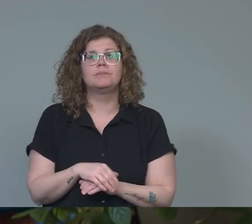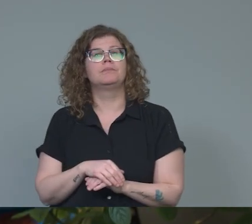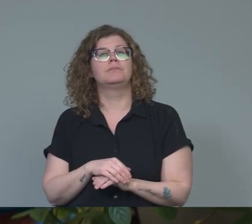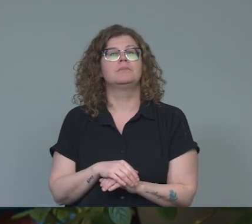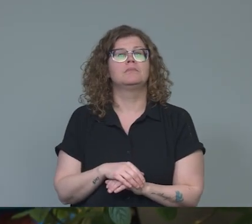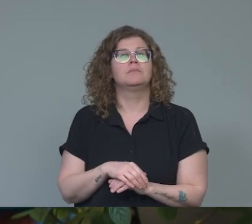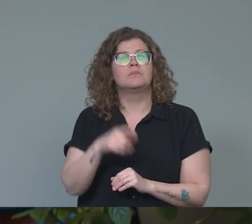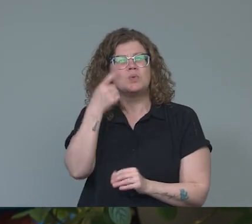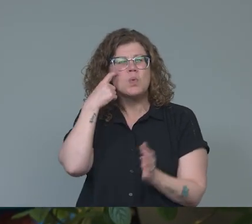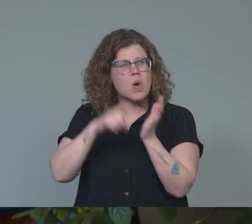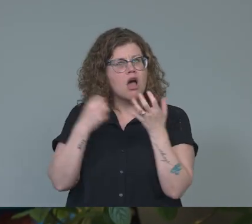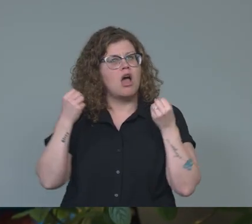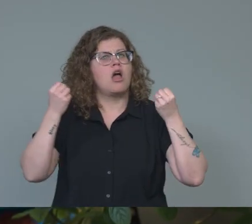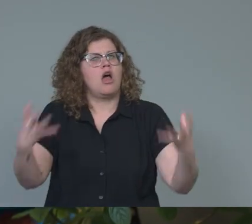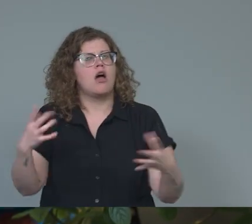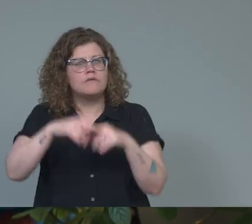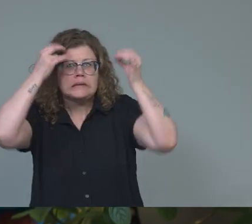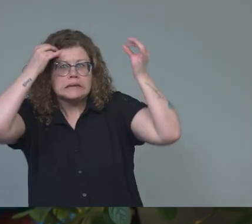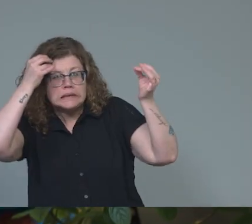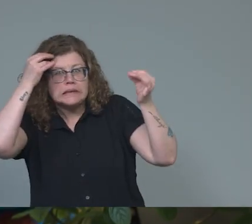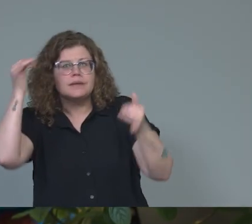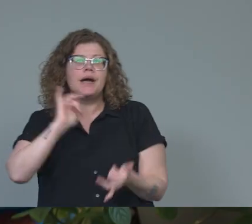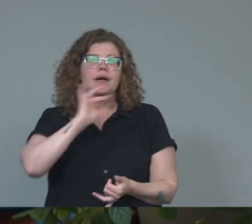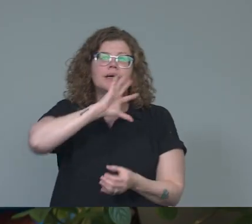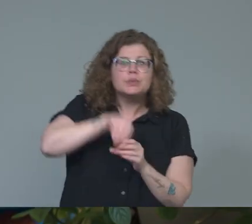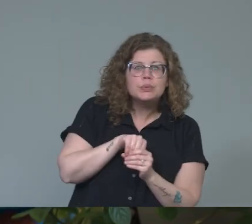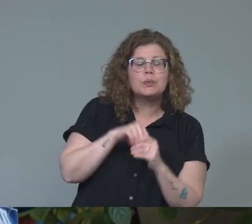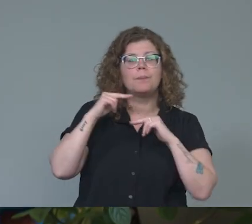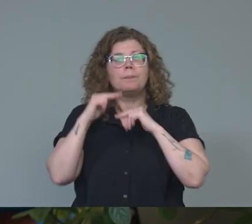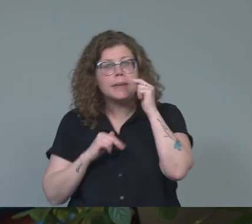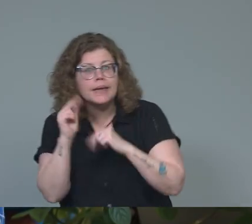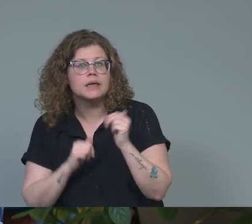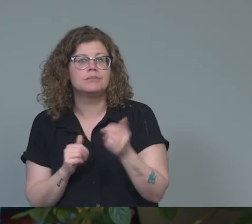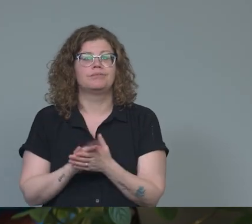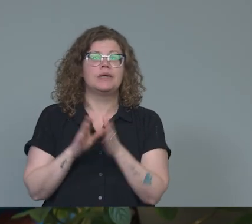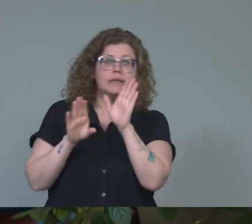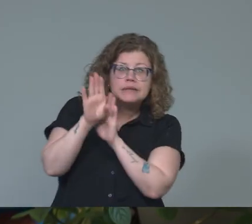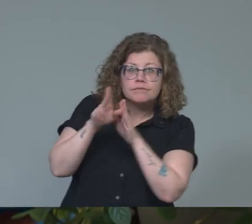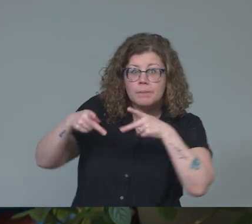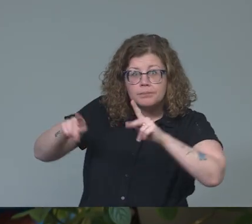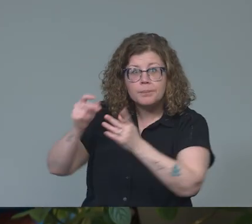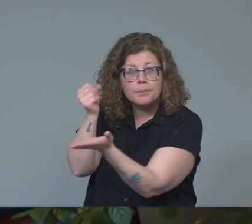Just to get to a certain great result. So I took it positively and I'm